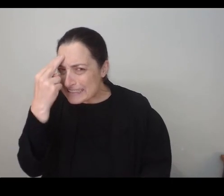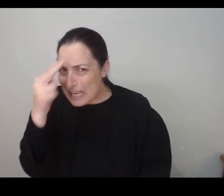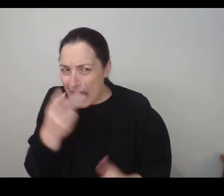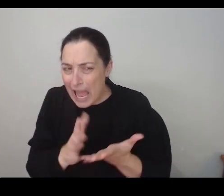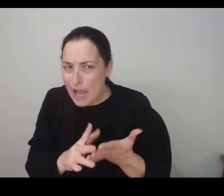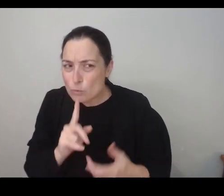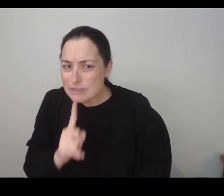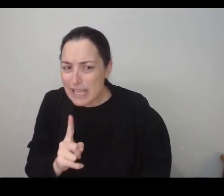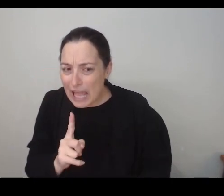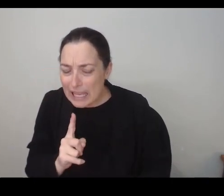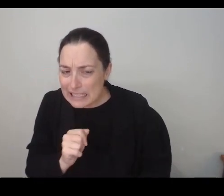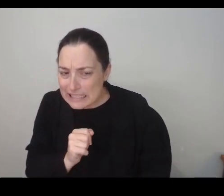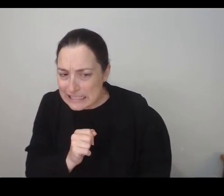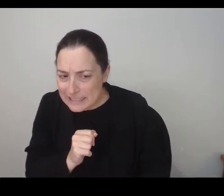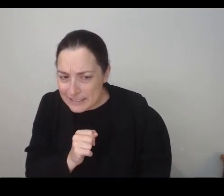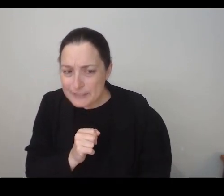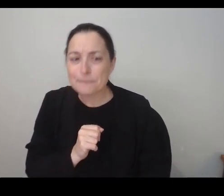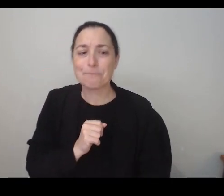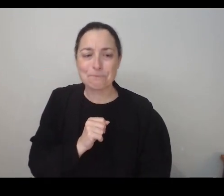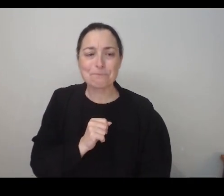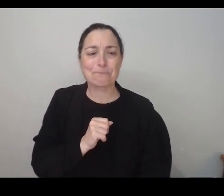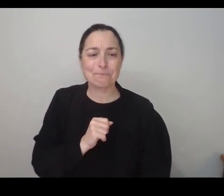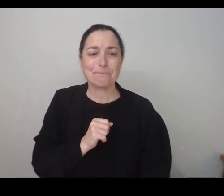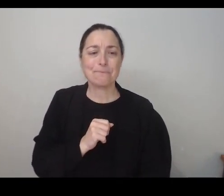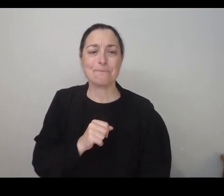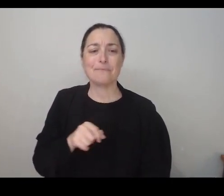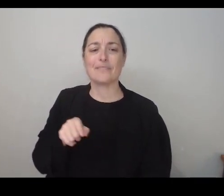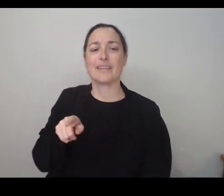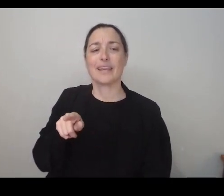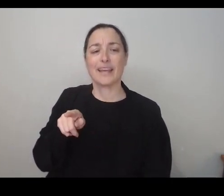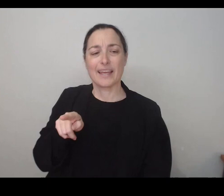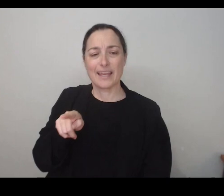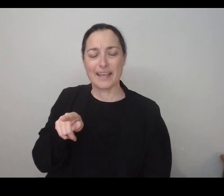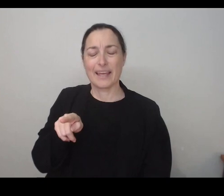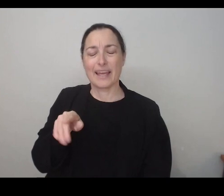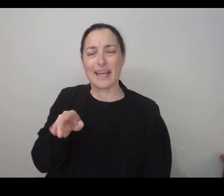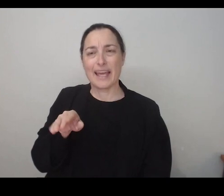What. Went to the Marquesas and went to the cave of Gauguin,